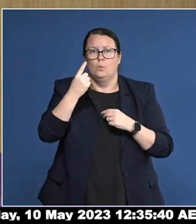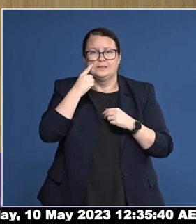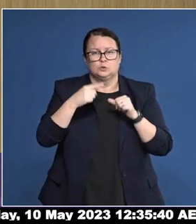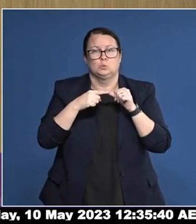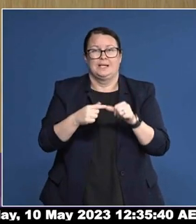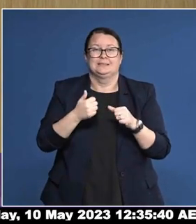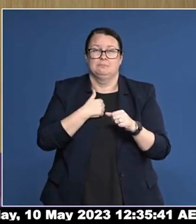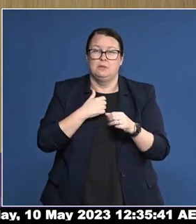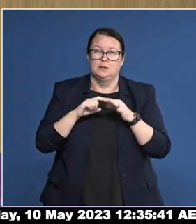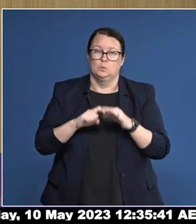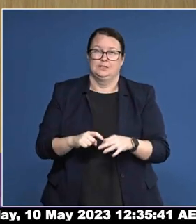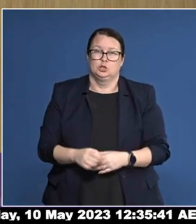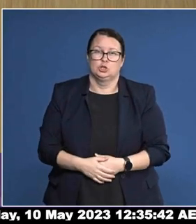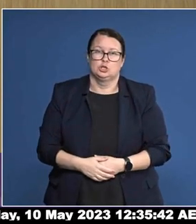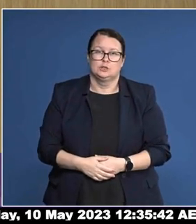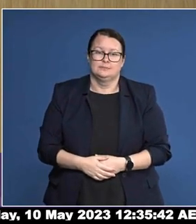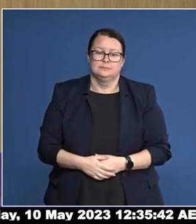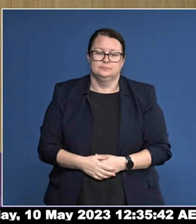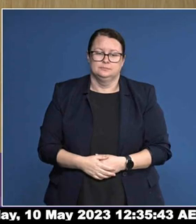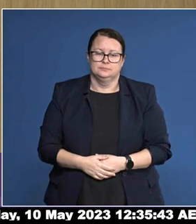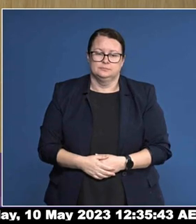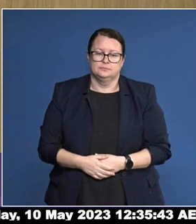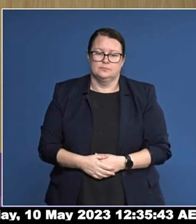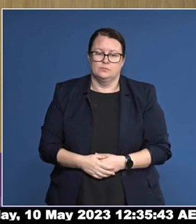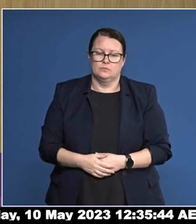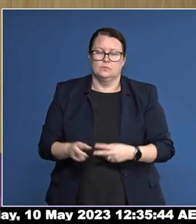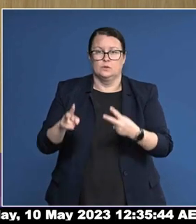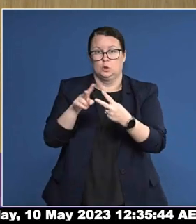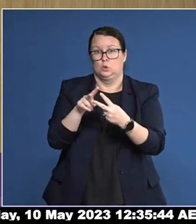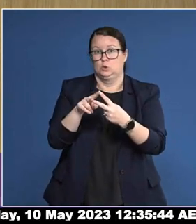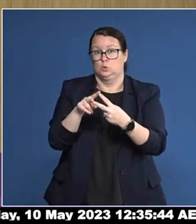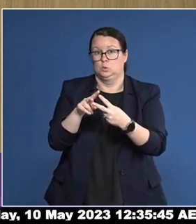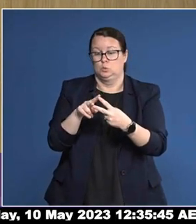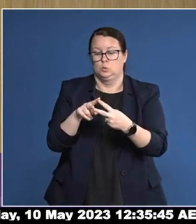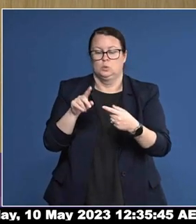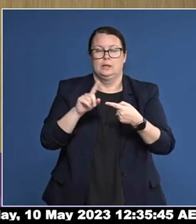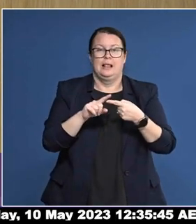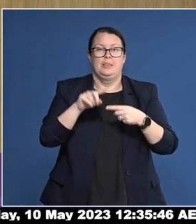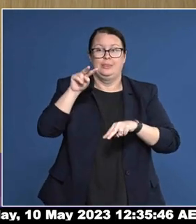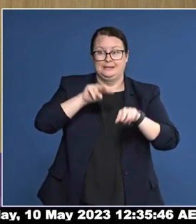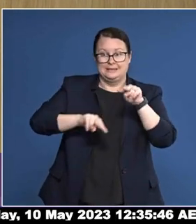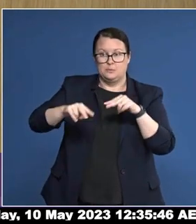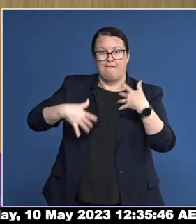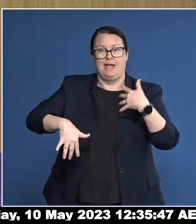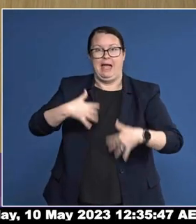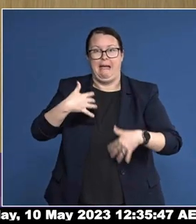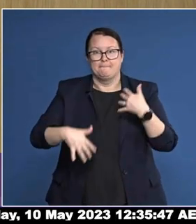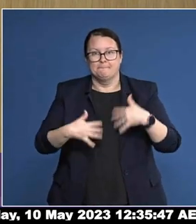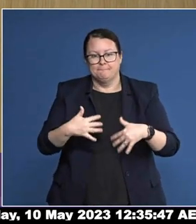So, I think there's two points. The assessment of harm sits with the Department of Child Safety.